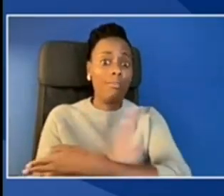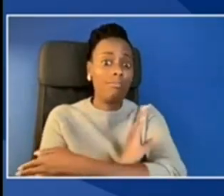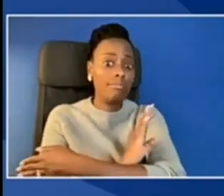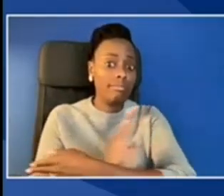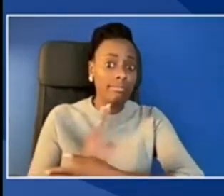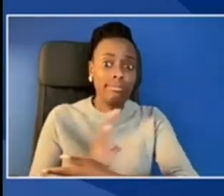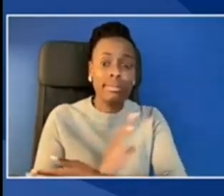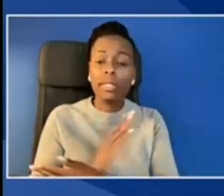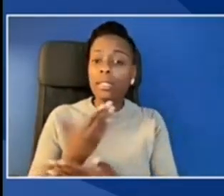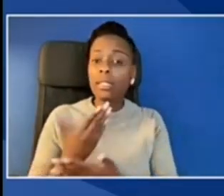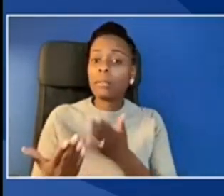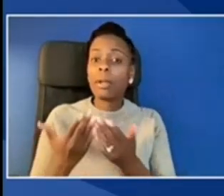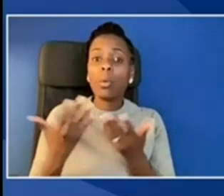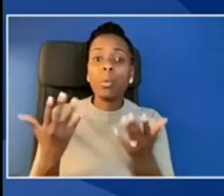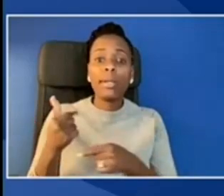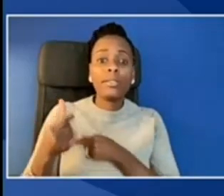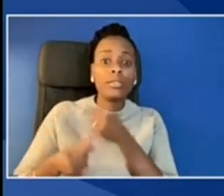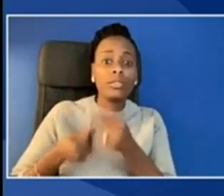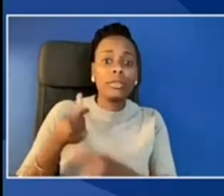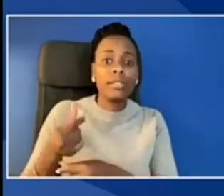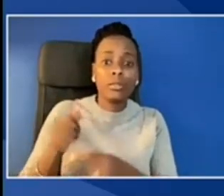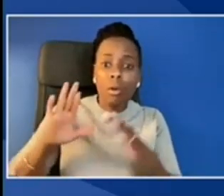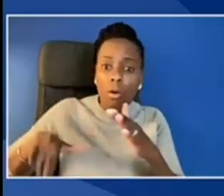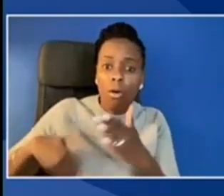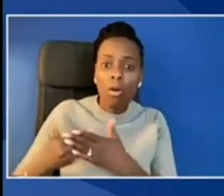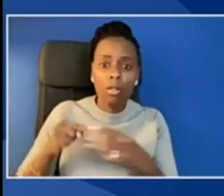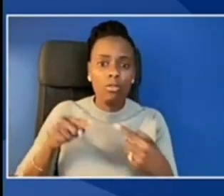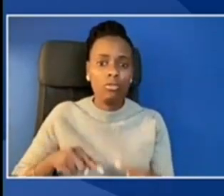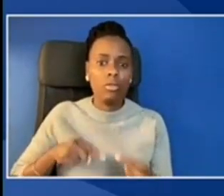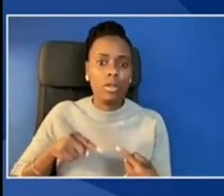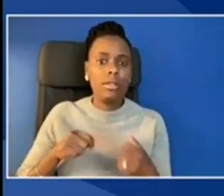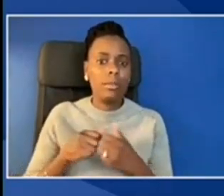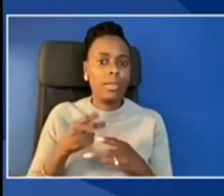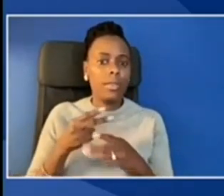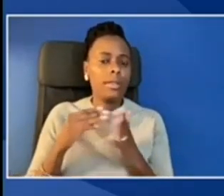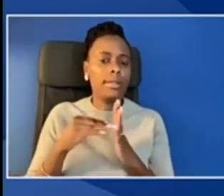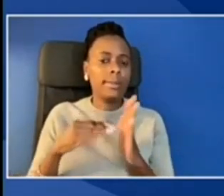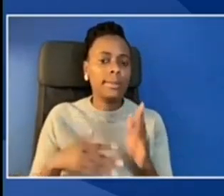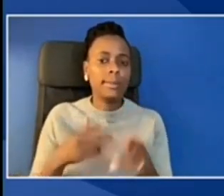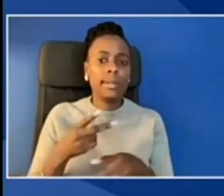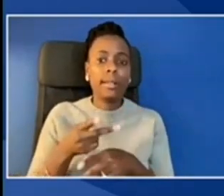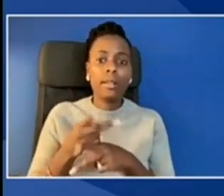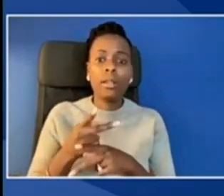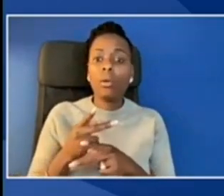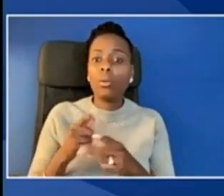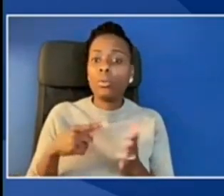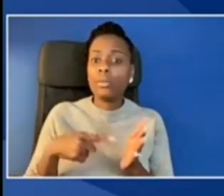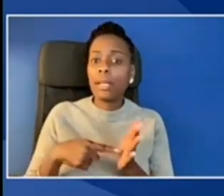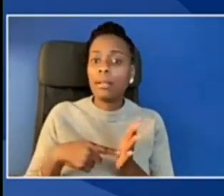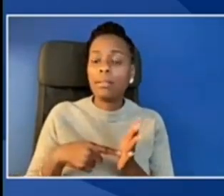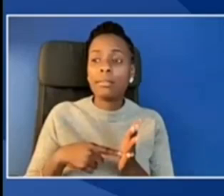are struggling with student loan debt. And this happens across the income continuum. It happens in certain